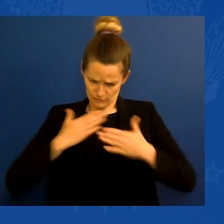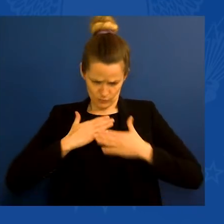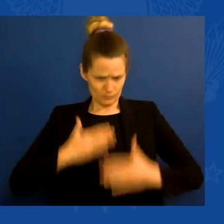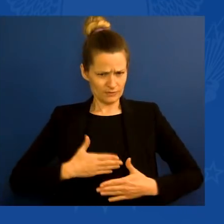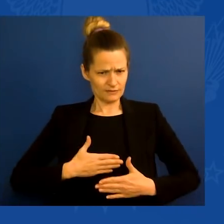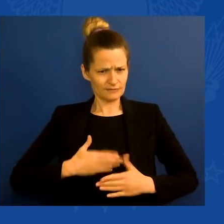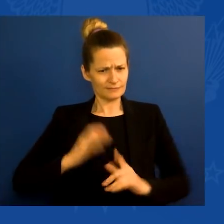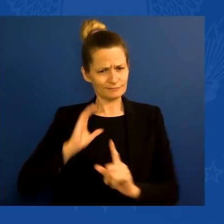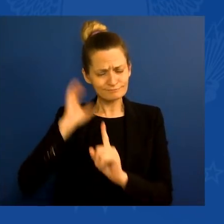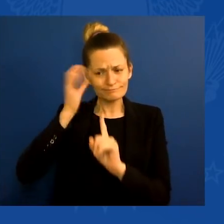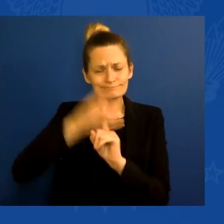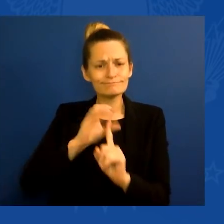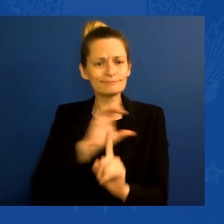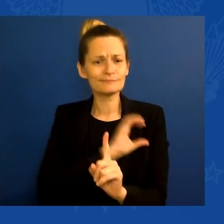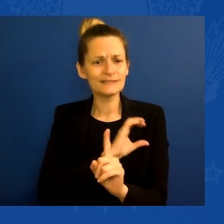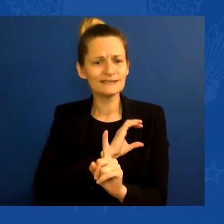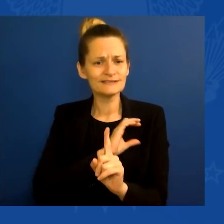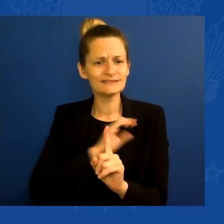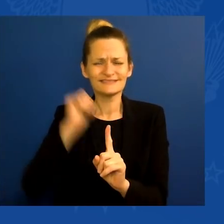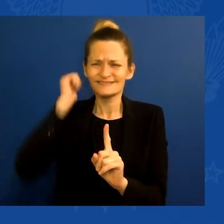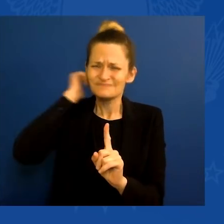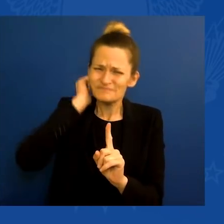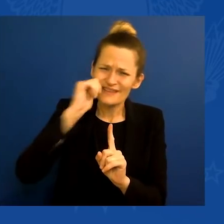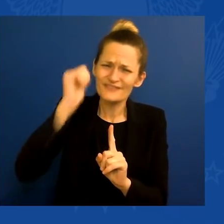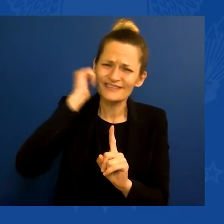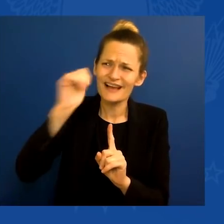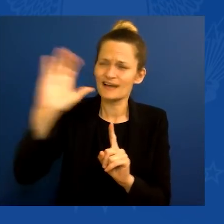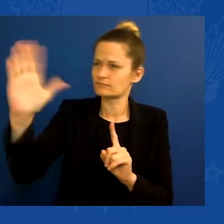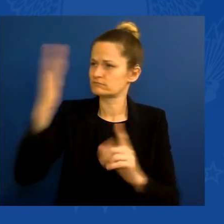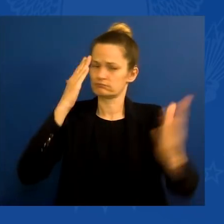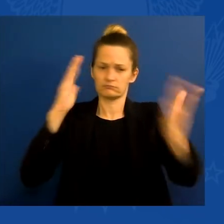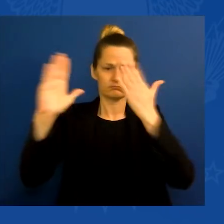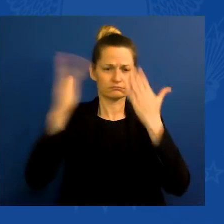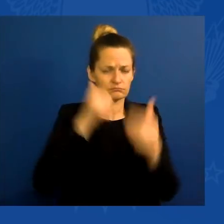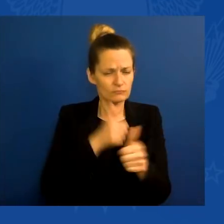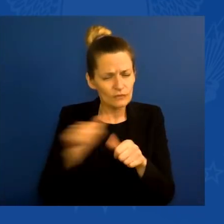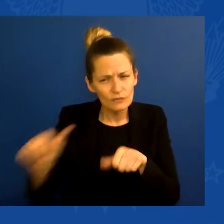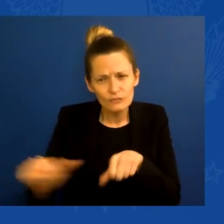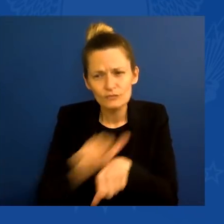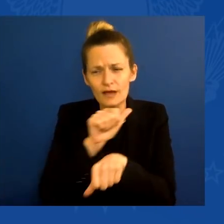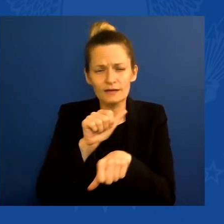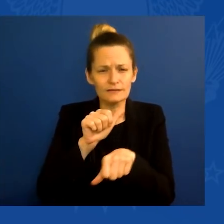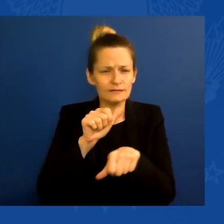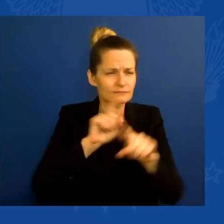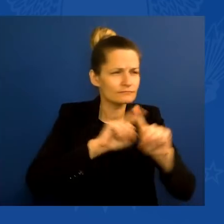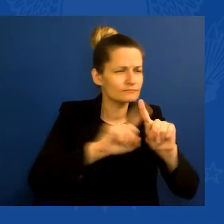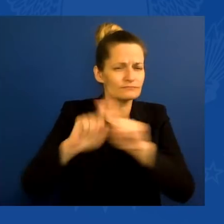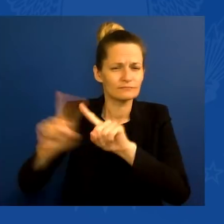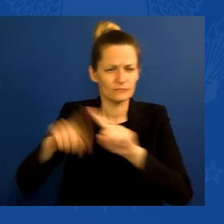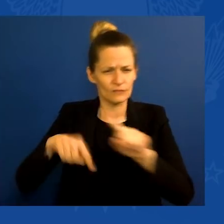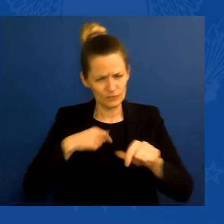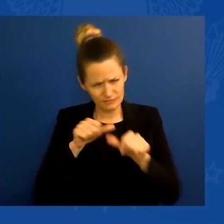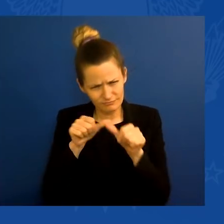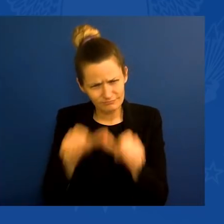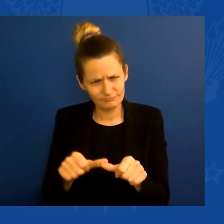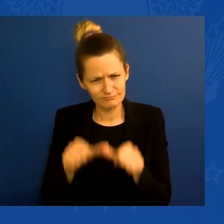Our dedication and love for those that we serve prevails every single day. Law enforcement officers are ordinary people